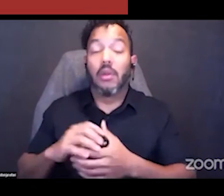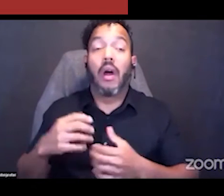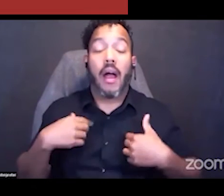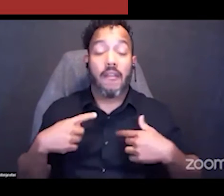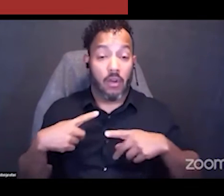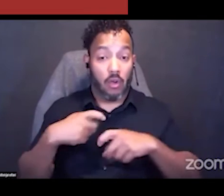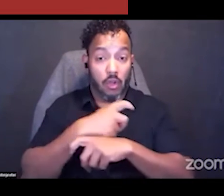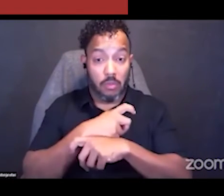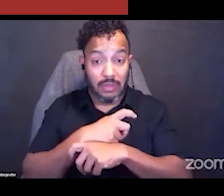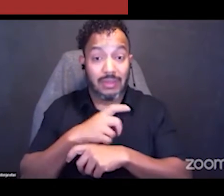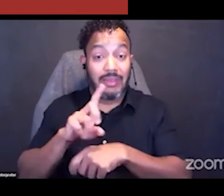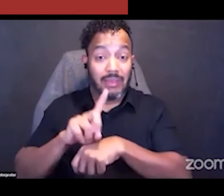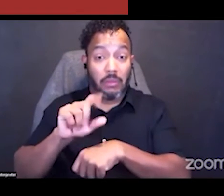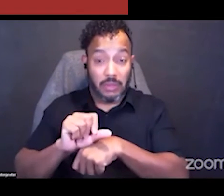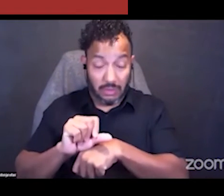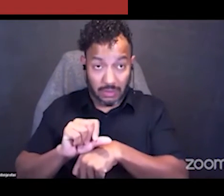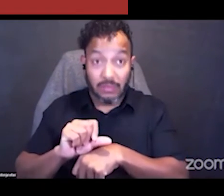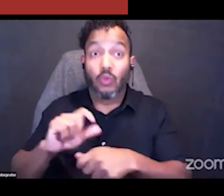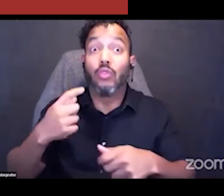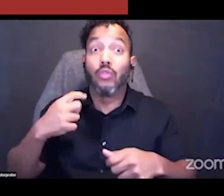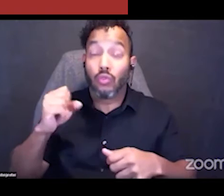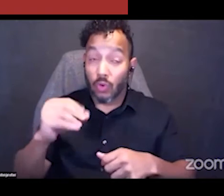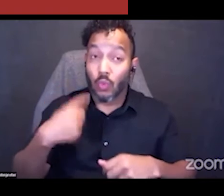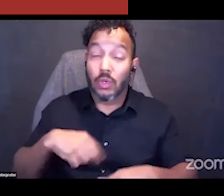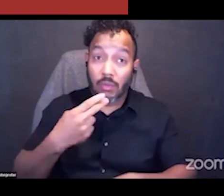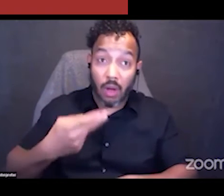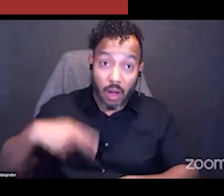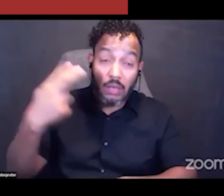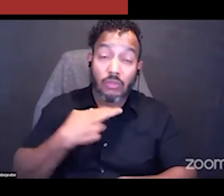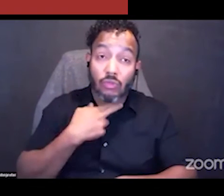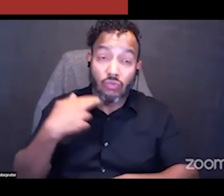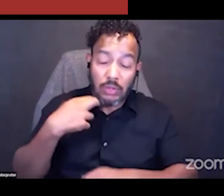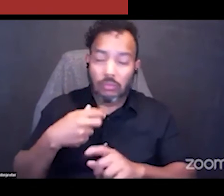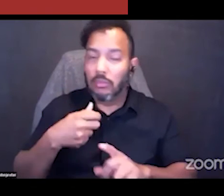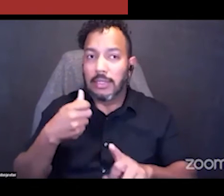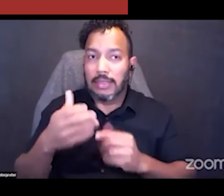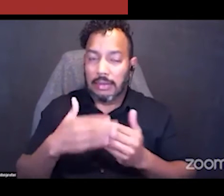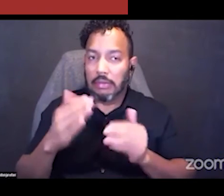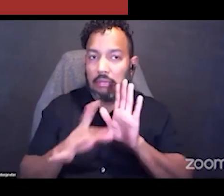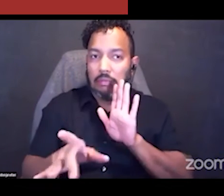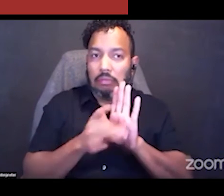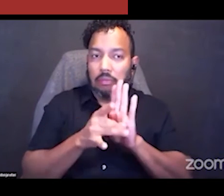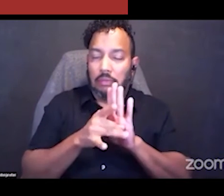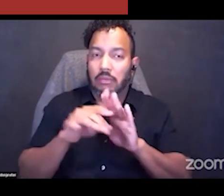susceptible to severe impact from the pandemic.